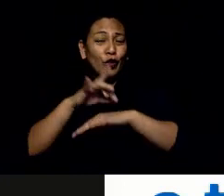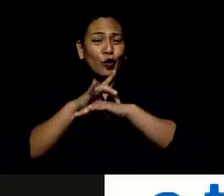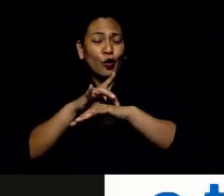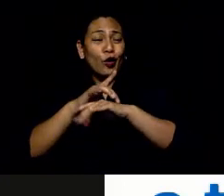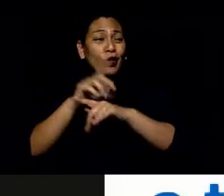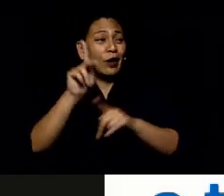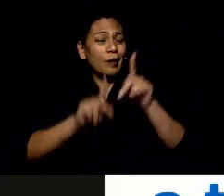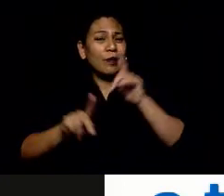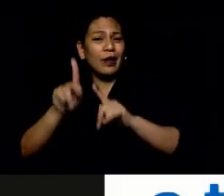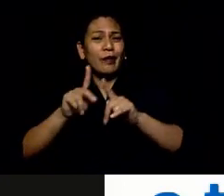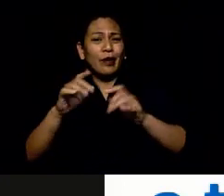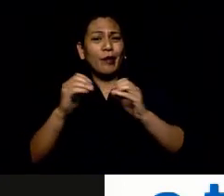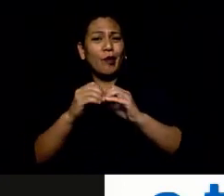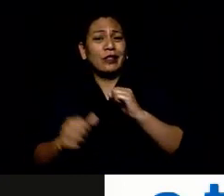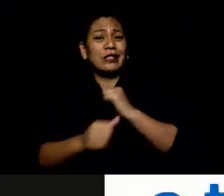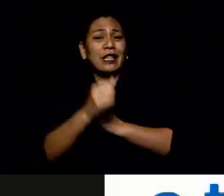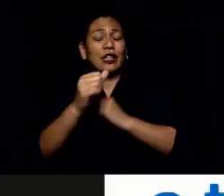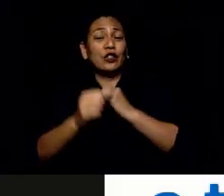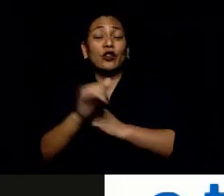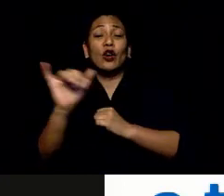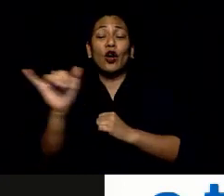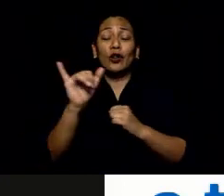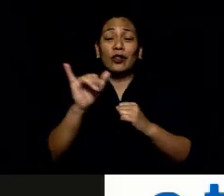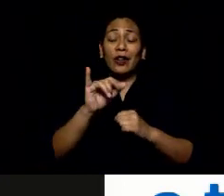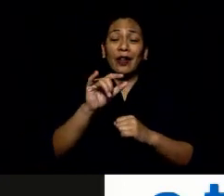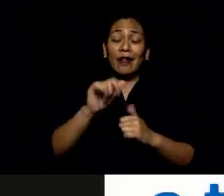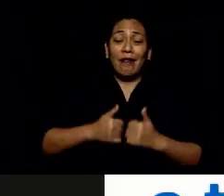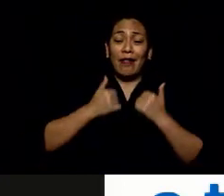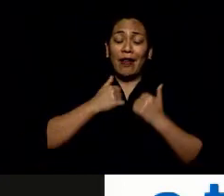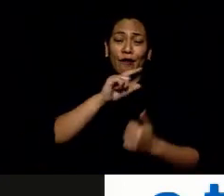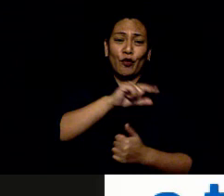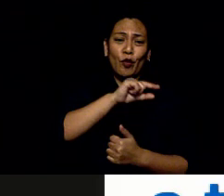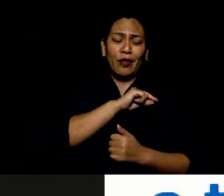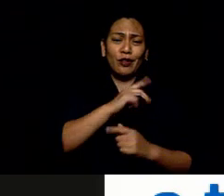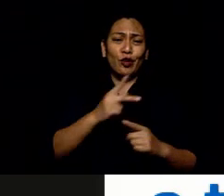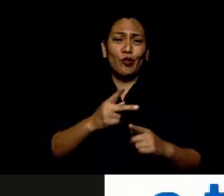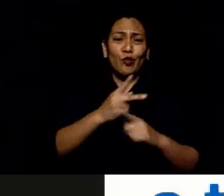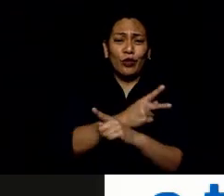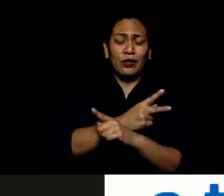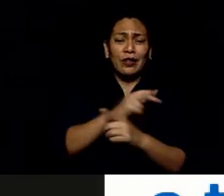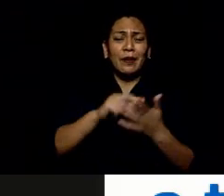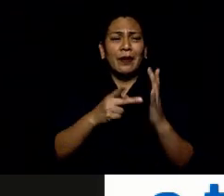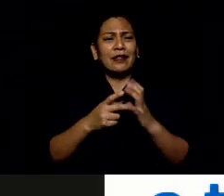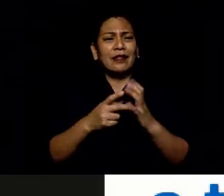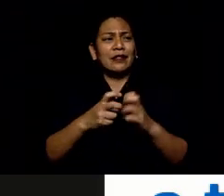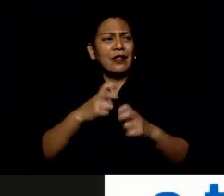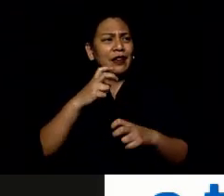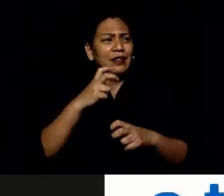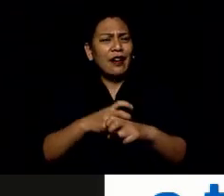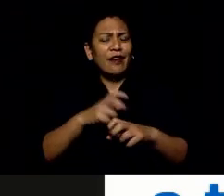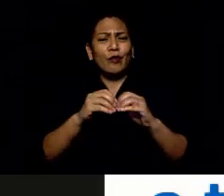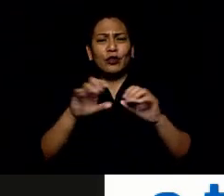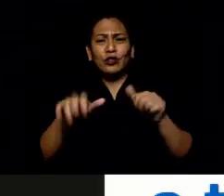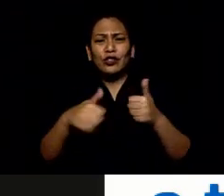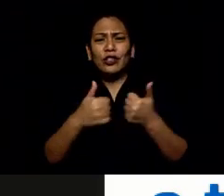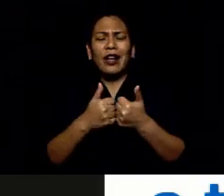reduce the quality of life and make it more difficult, create more challenges.